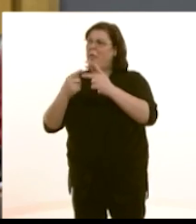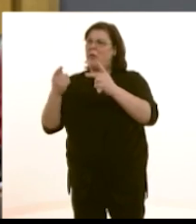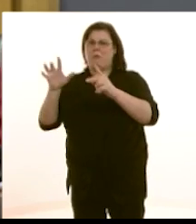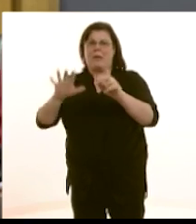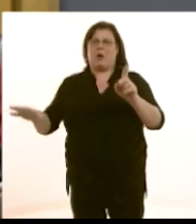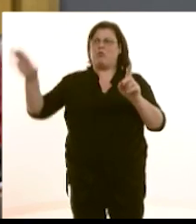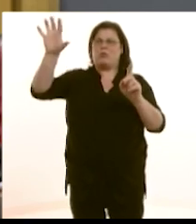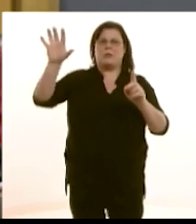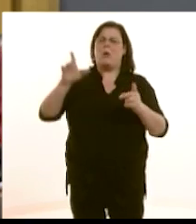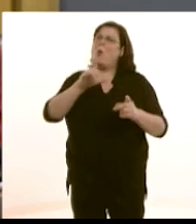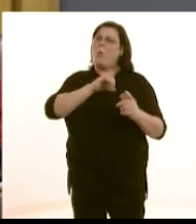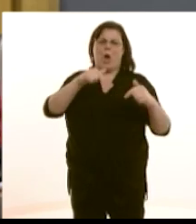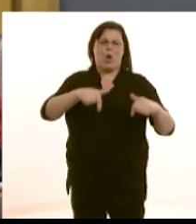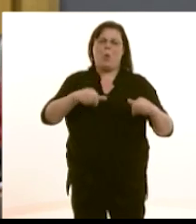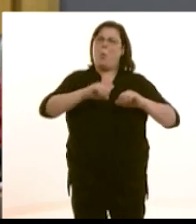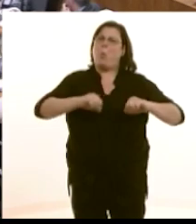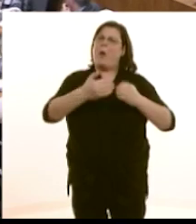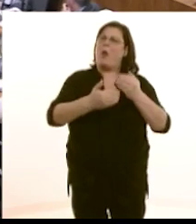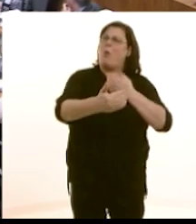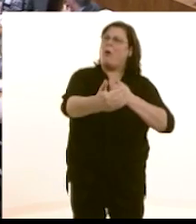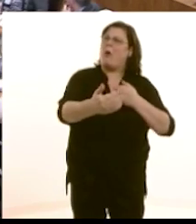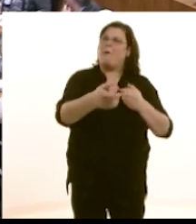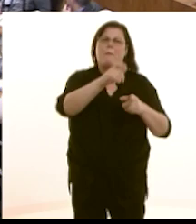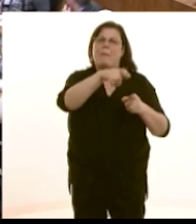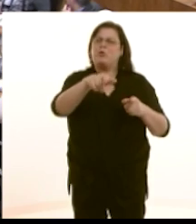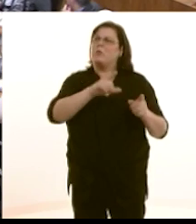waiting longer than anywhere else? Carwyn Jones: Itís comparing apples with